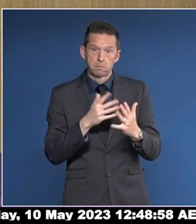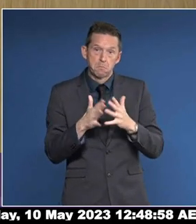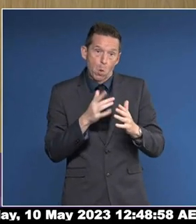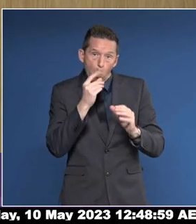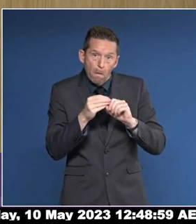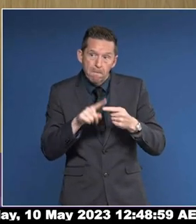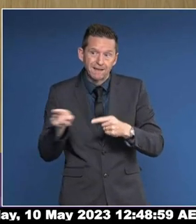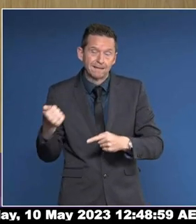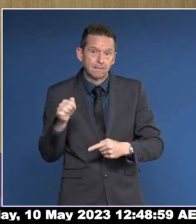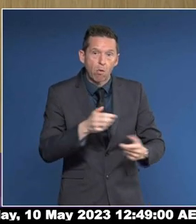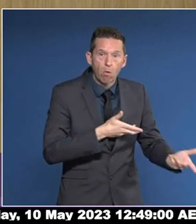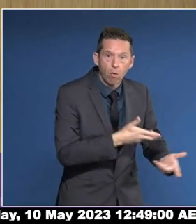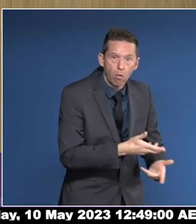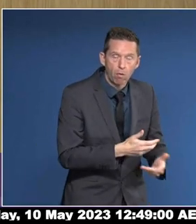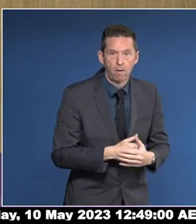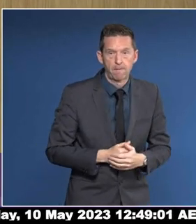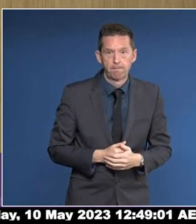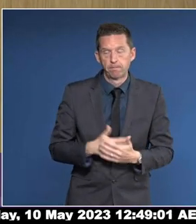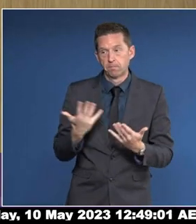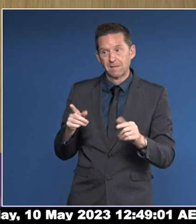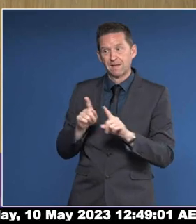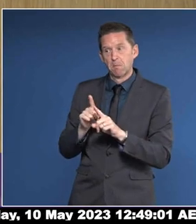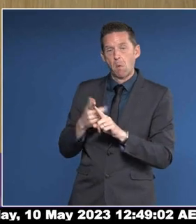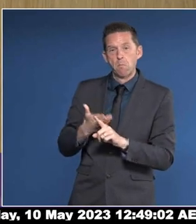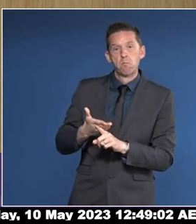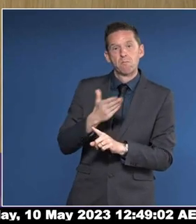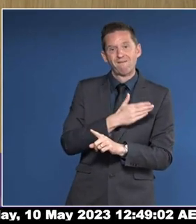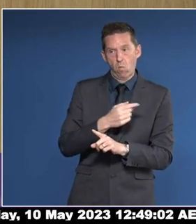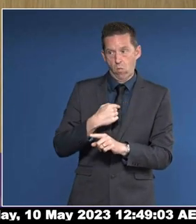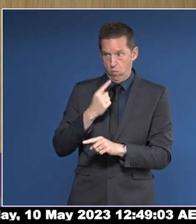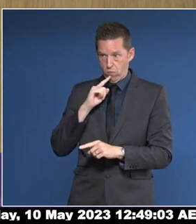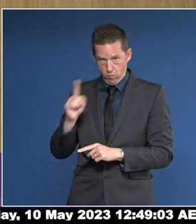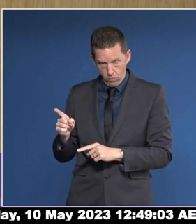Unlike the earlier matter that I drew your attention to, there is nothing here